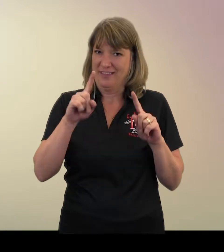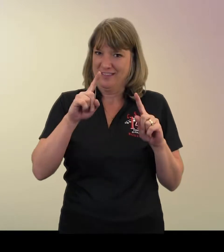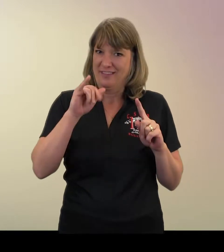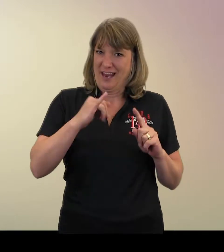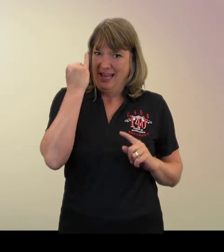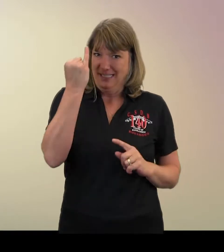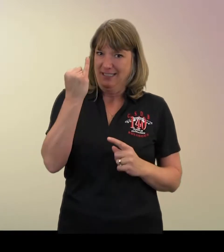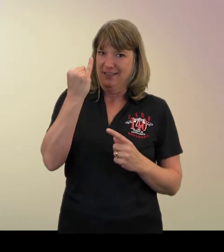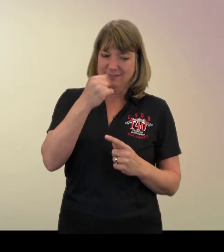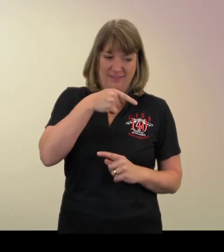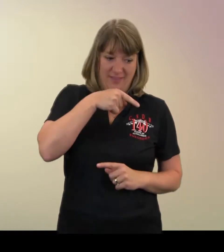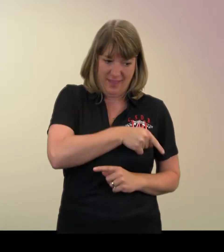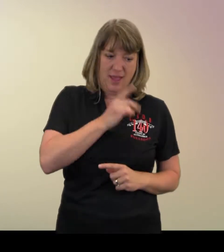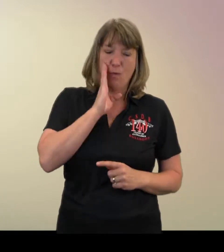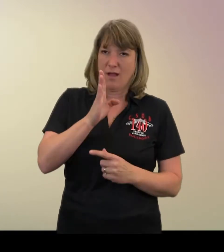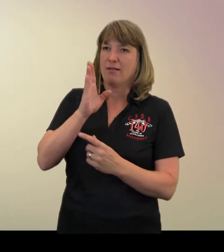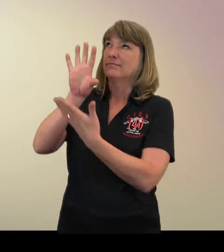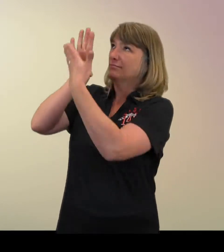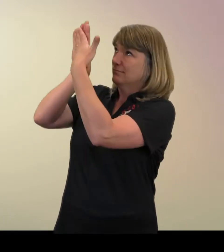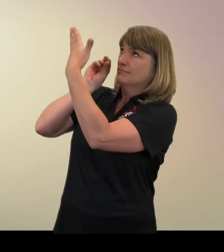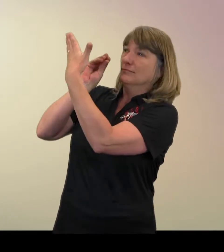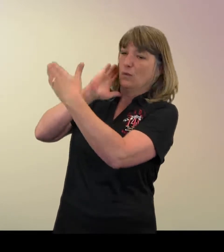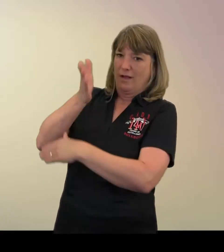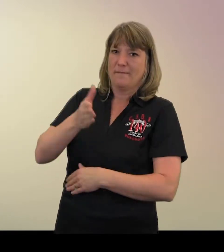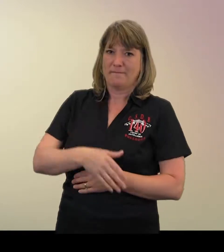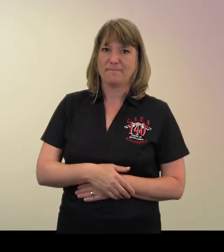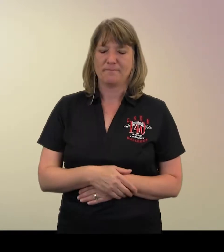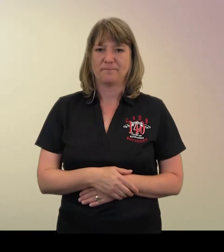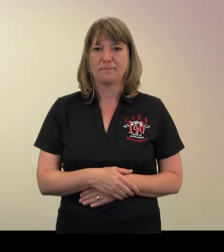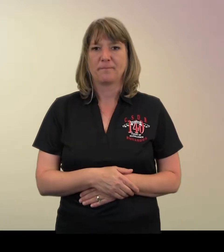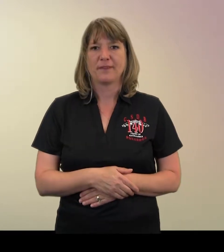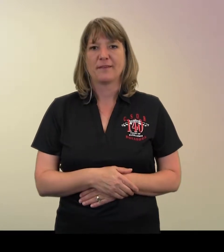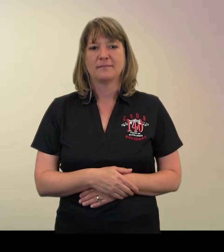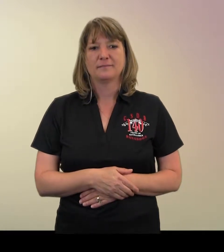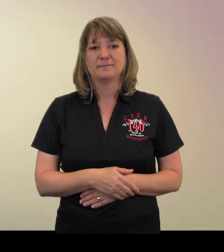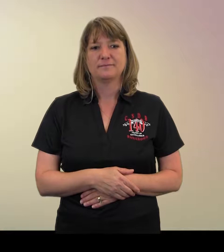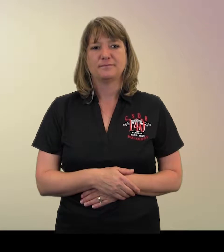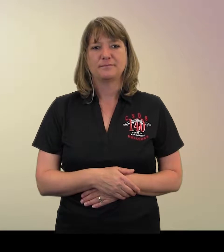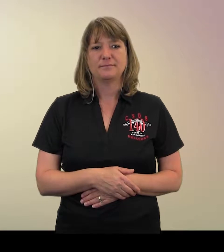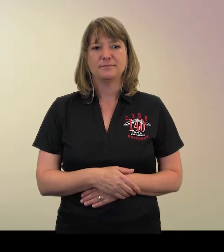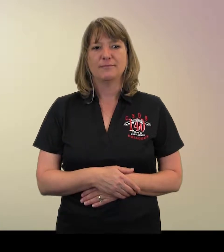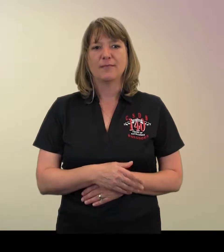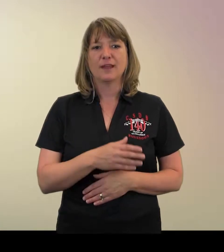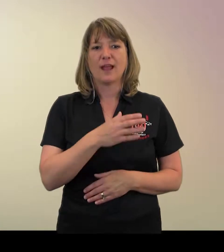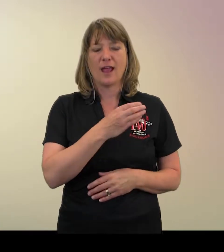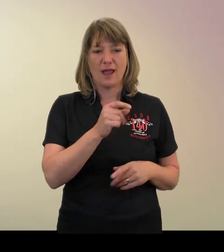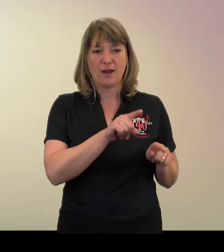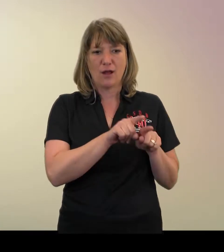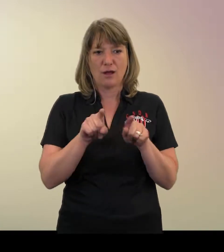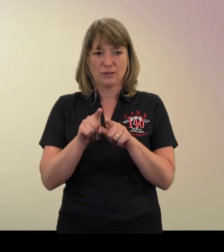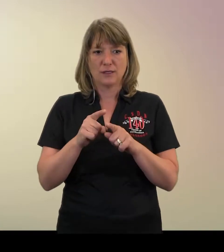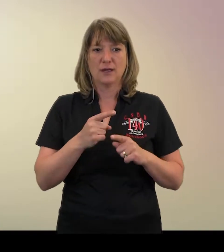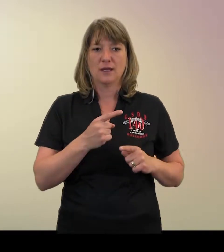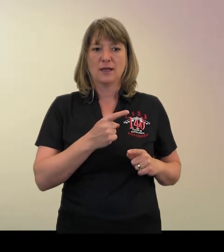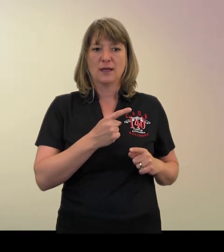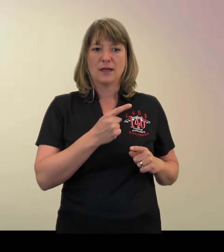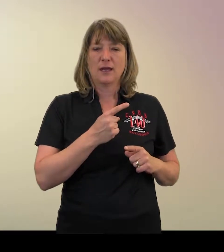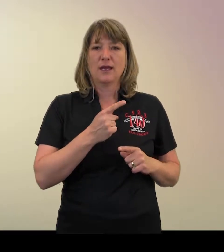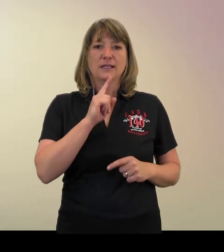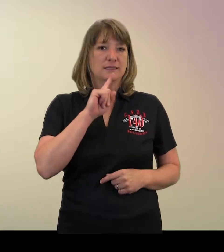that they're trying to imitate. We also expect children, who are typically developing, who are deaf